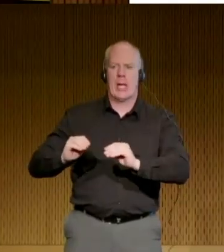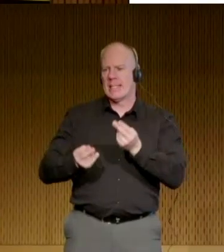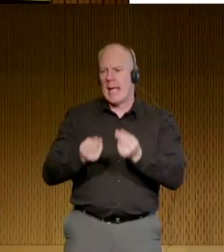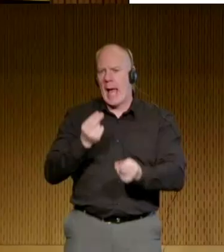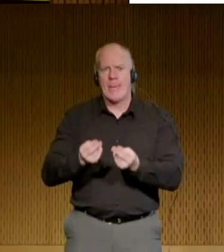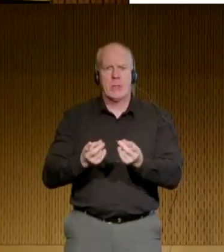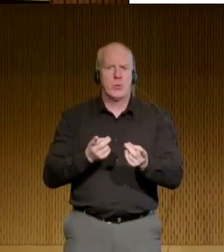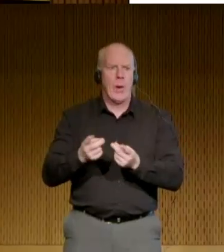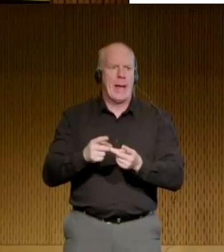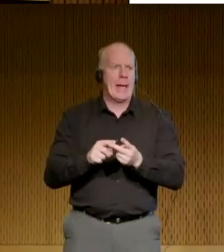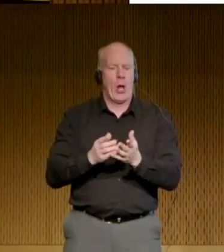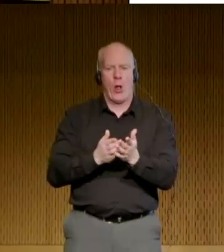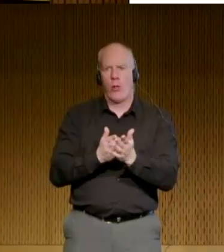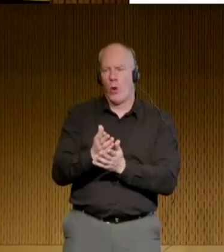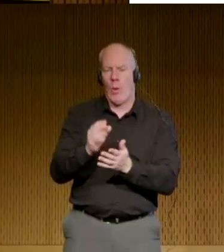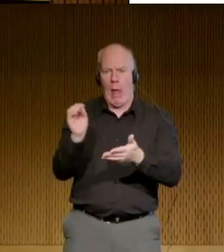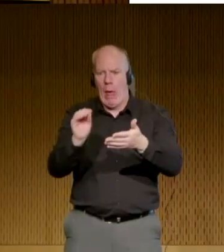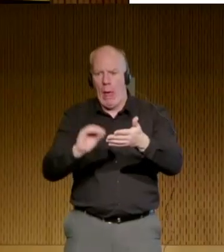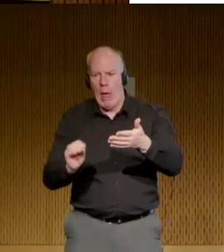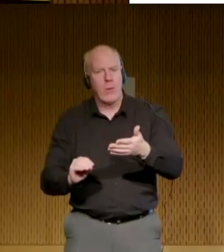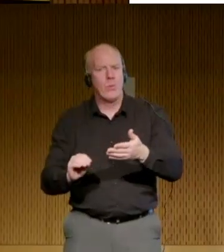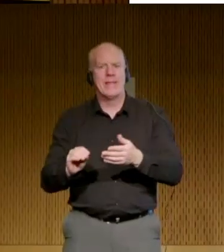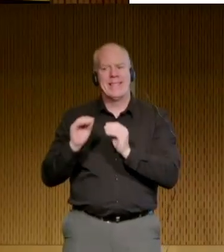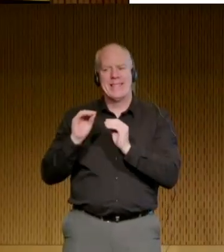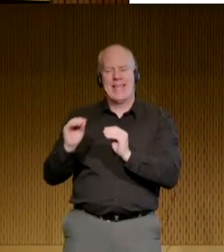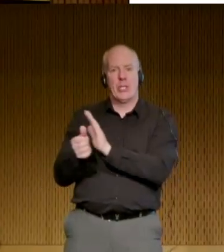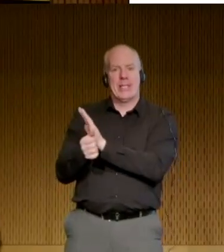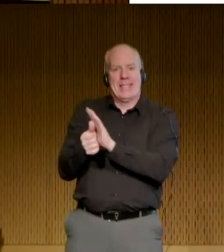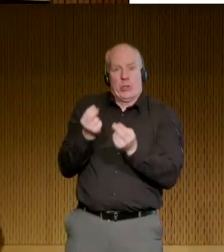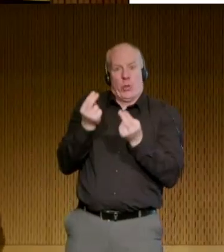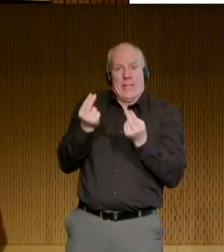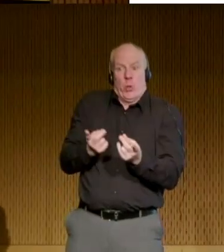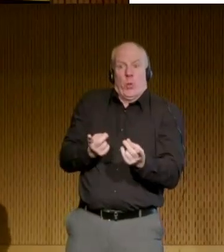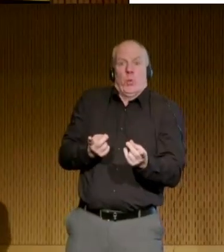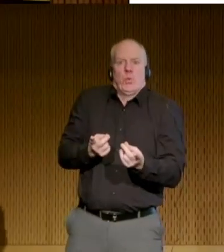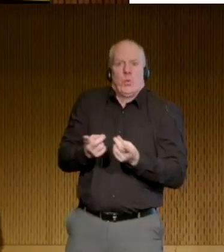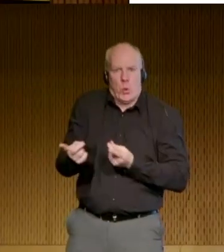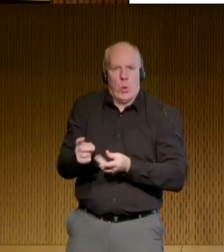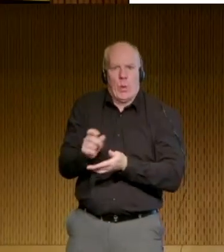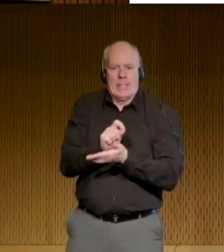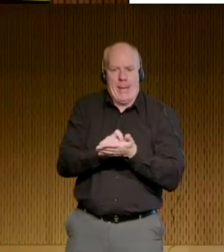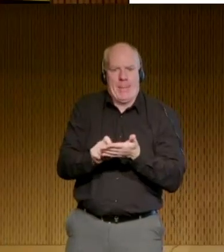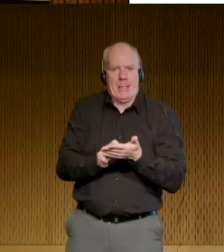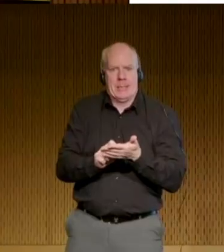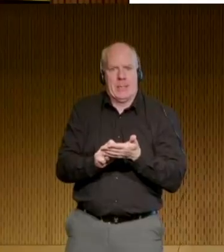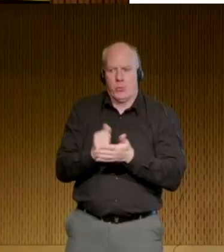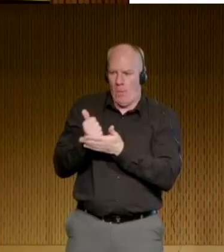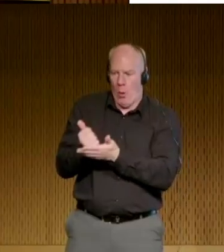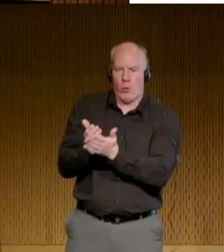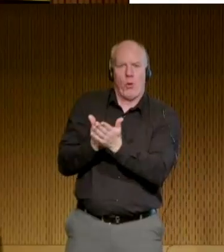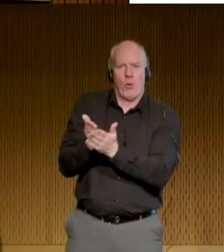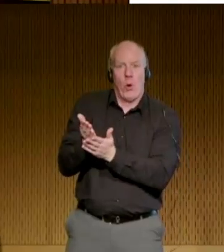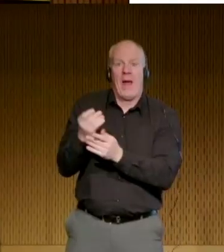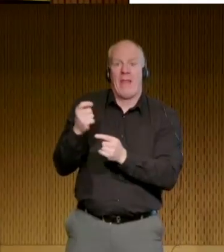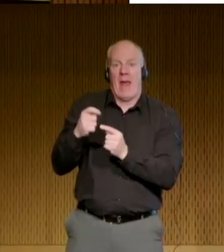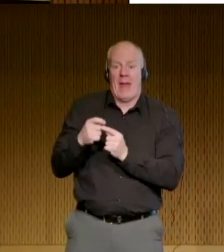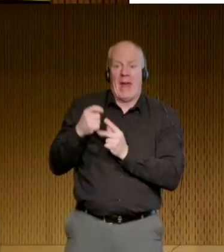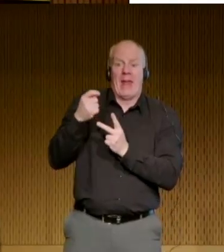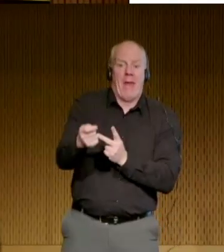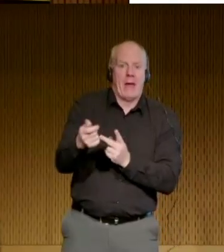or getting through a particular assignment. We teach the skills that are needed to support the learner in that assignment and any other assignment that they're doing.